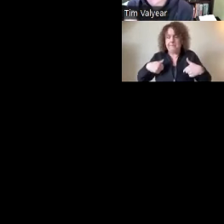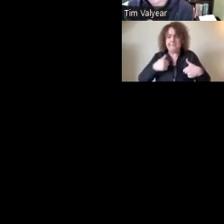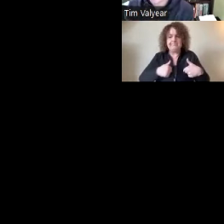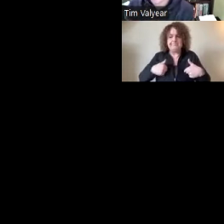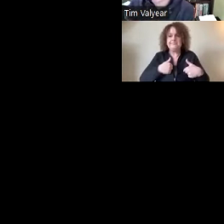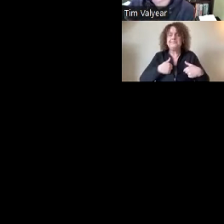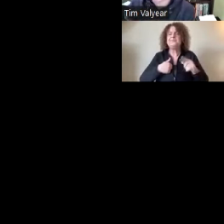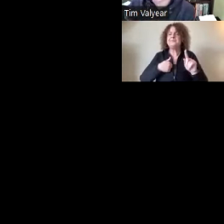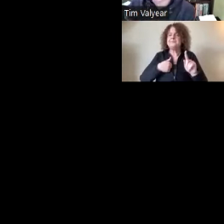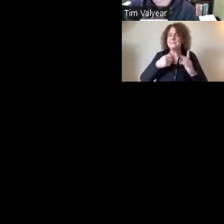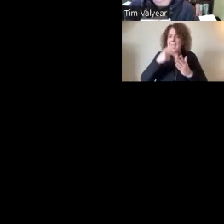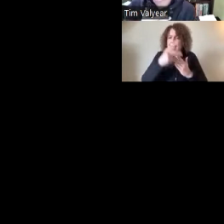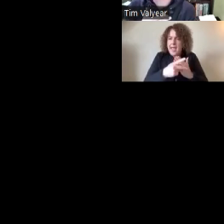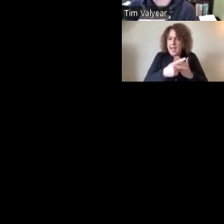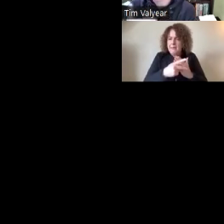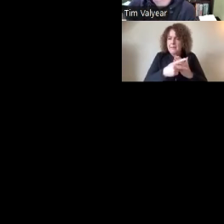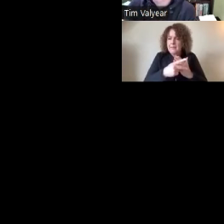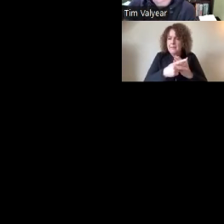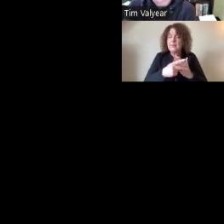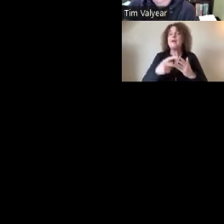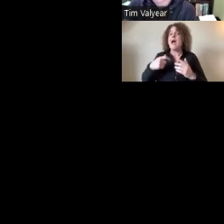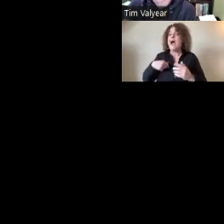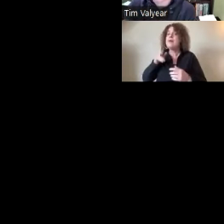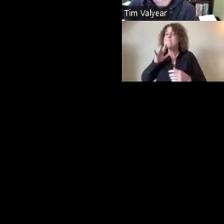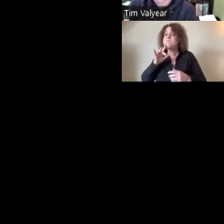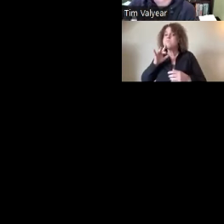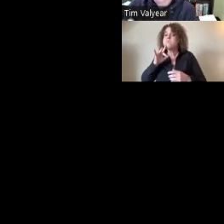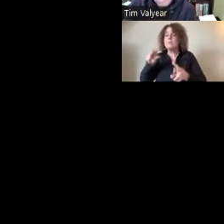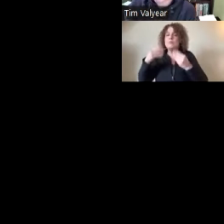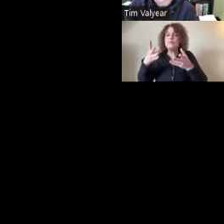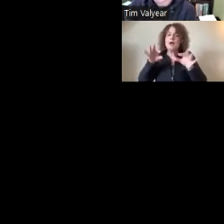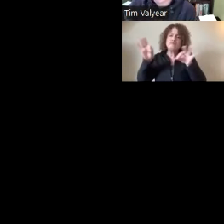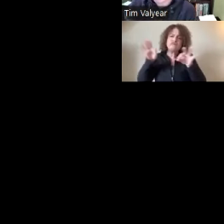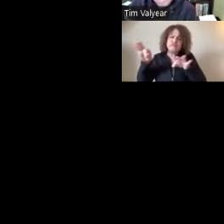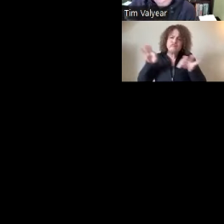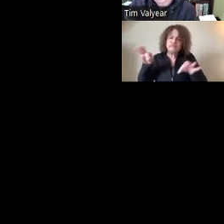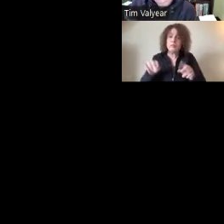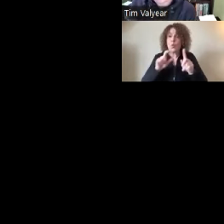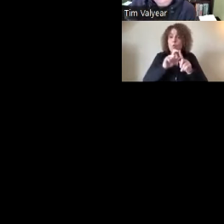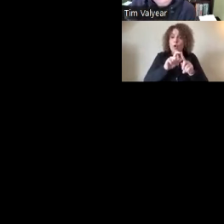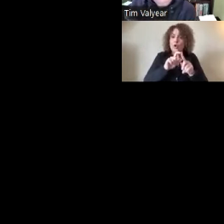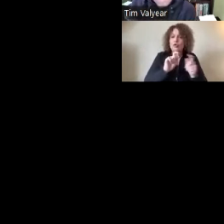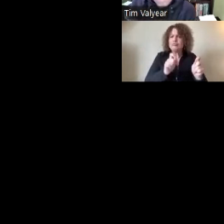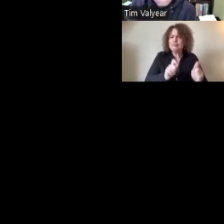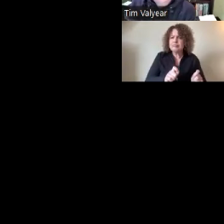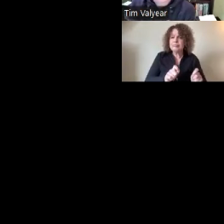student. And what the deaf student has done, and on her phone, I'm sorry, I don't know the application, it